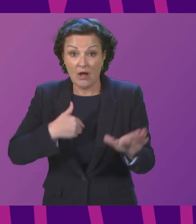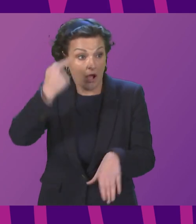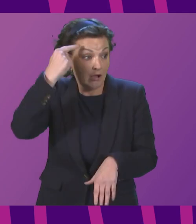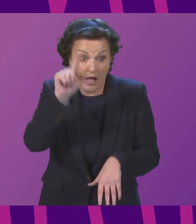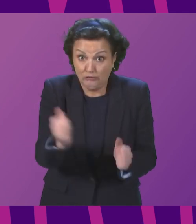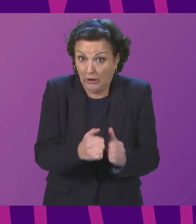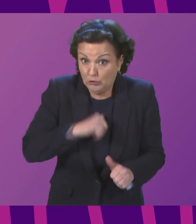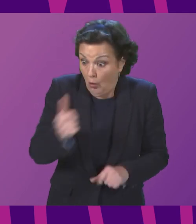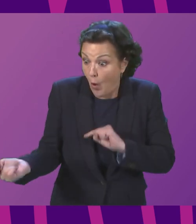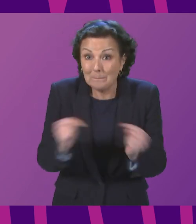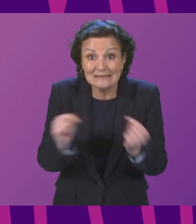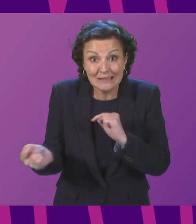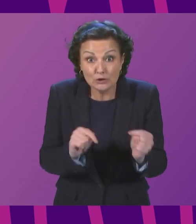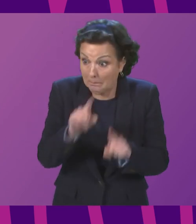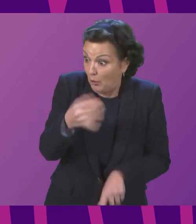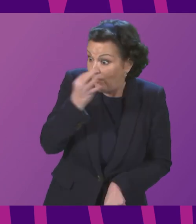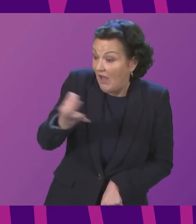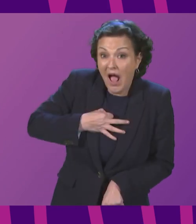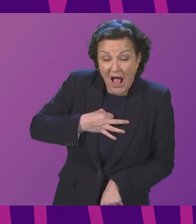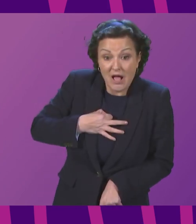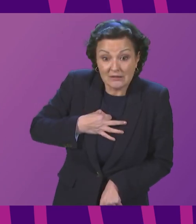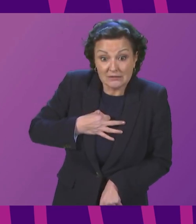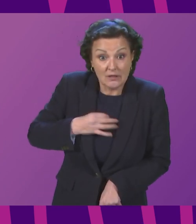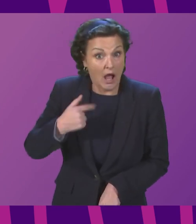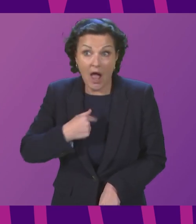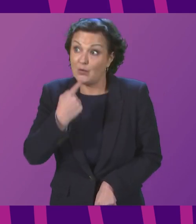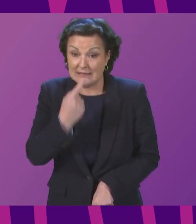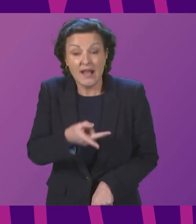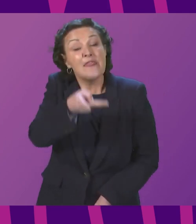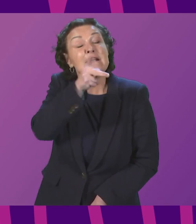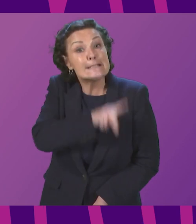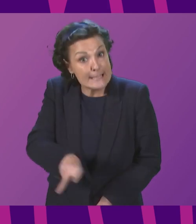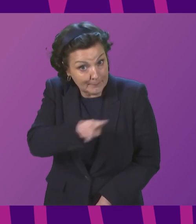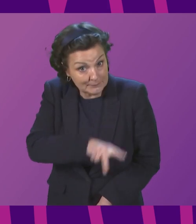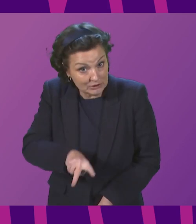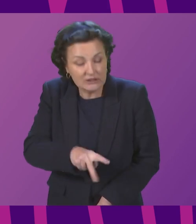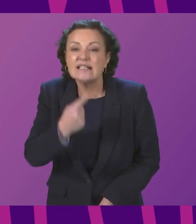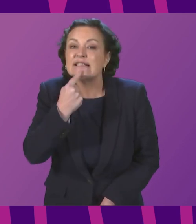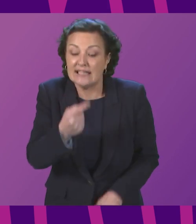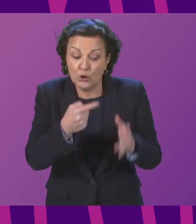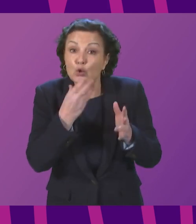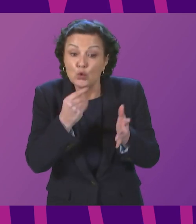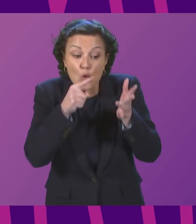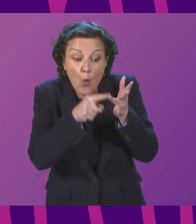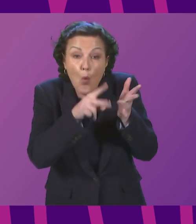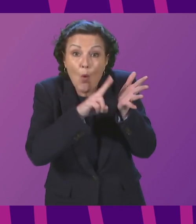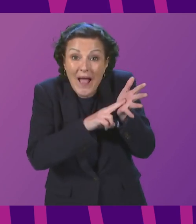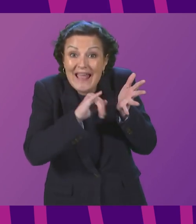because I have been asked about those matters, I will lay out the facts again. The Deputy First Minister cited ONS statistics yesterday. I did not say that he did not do that. What